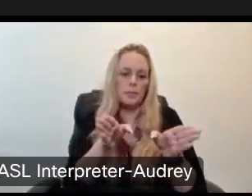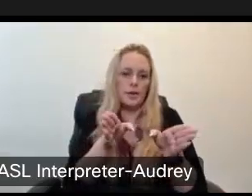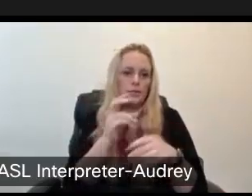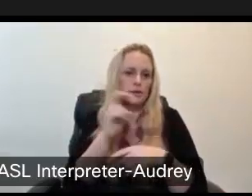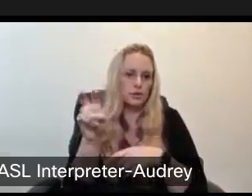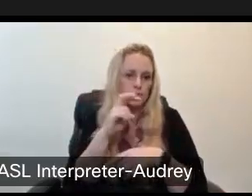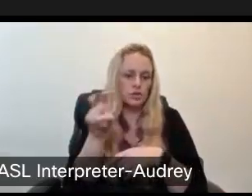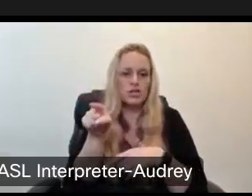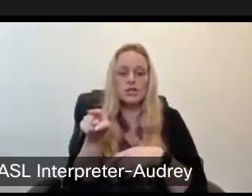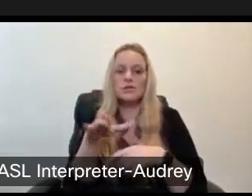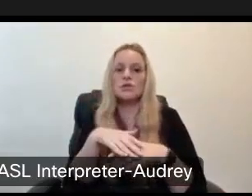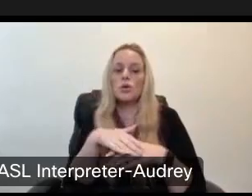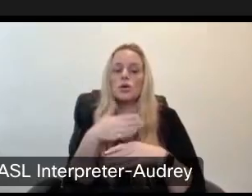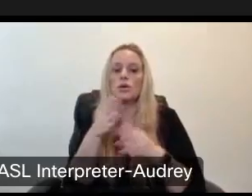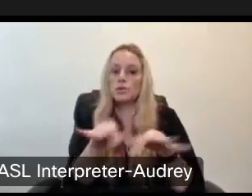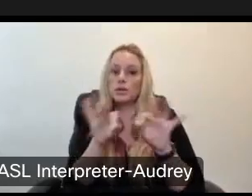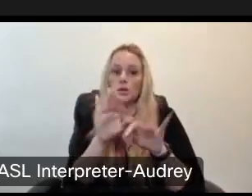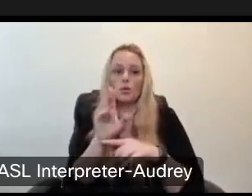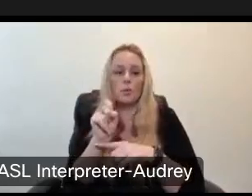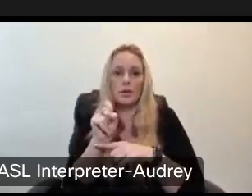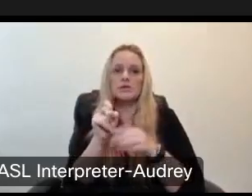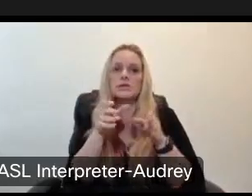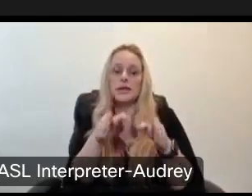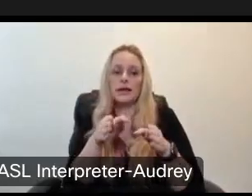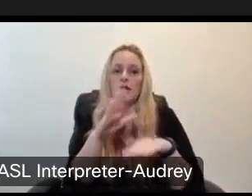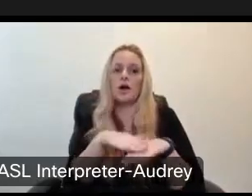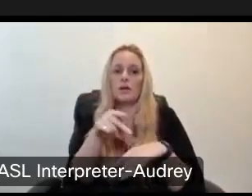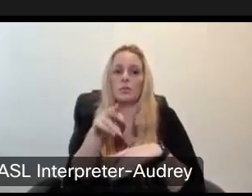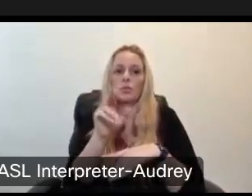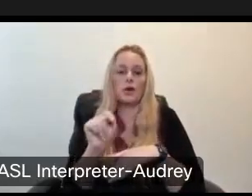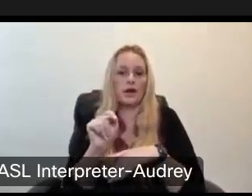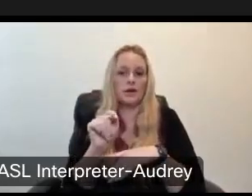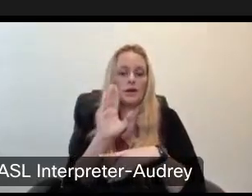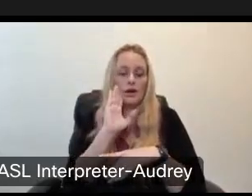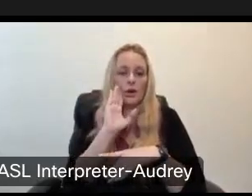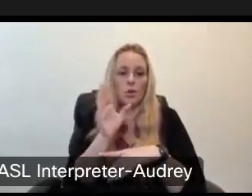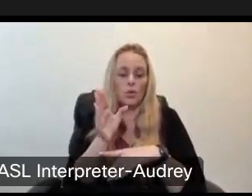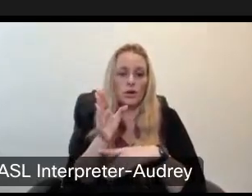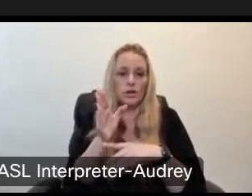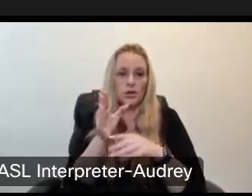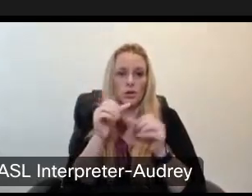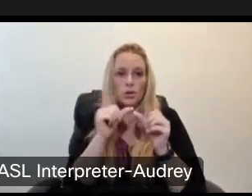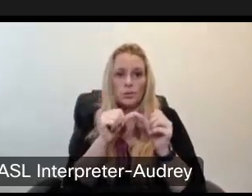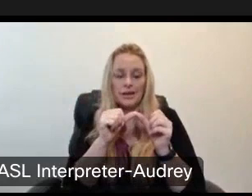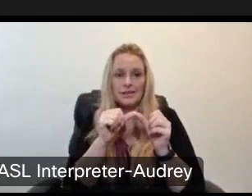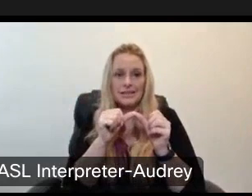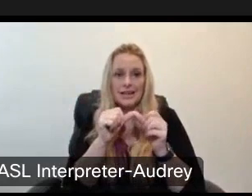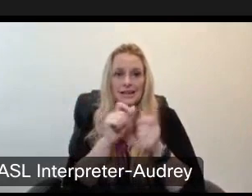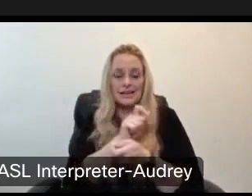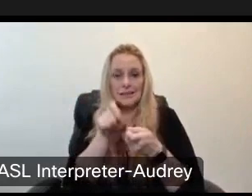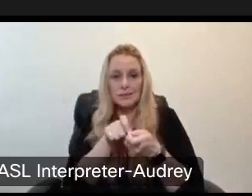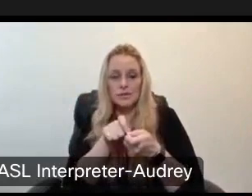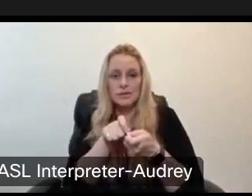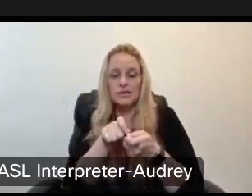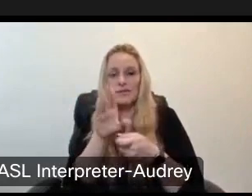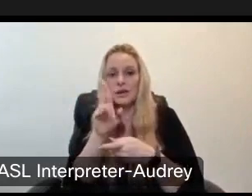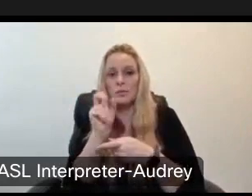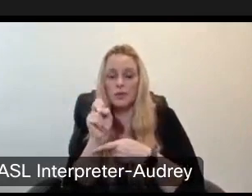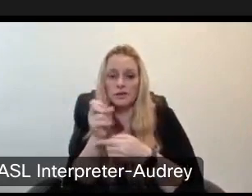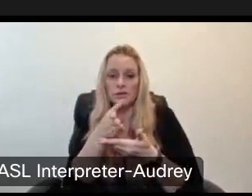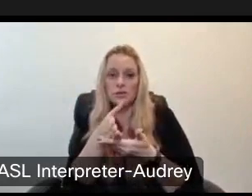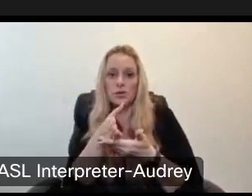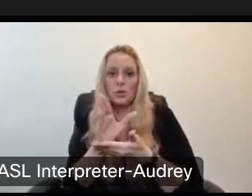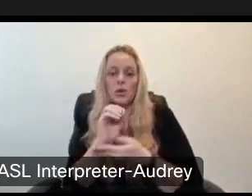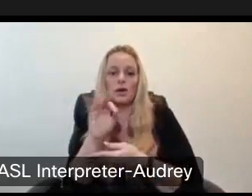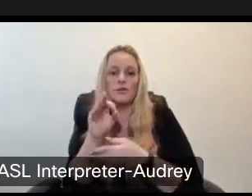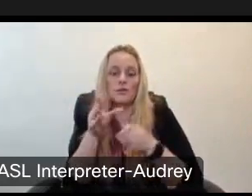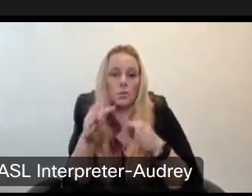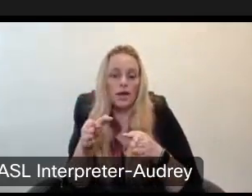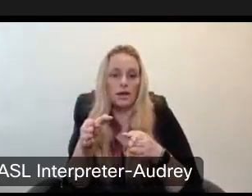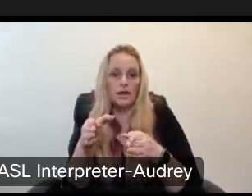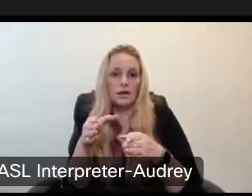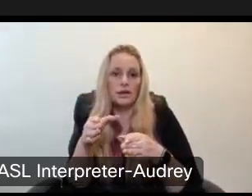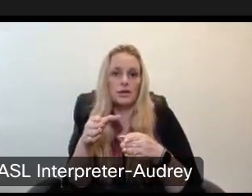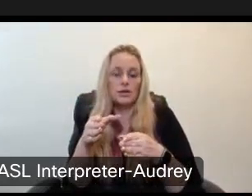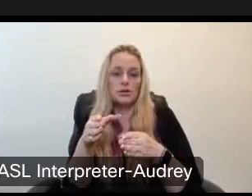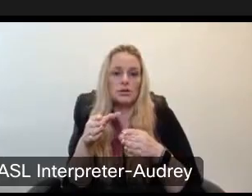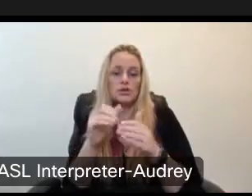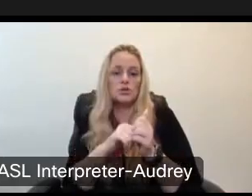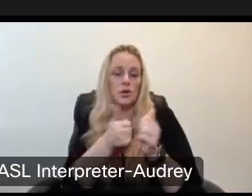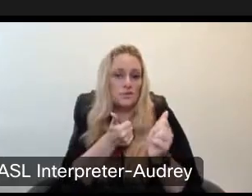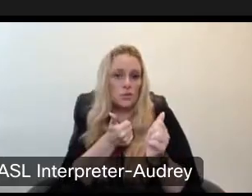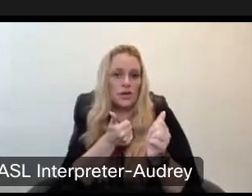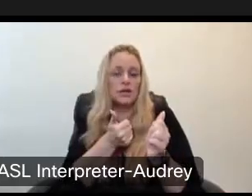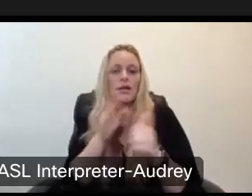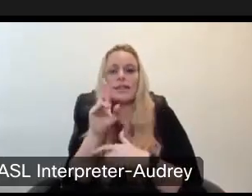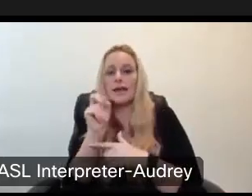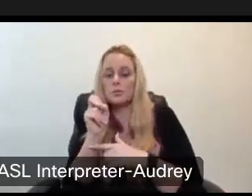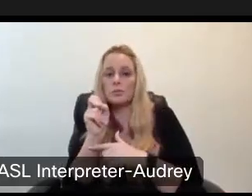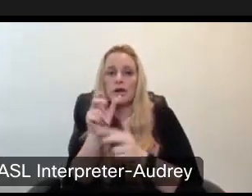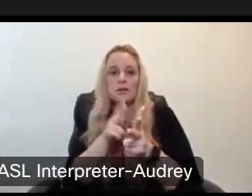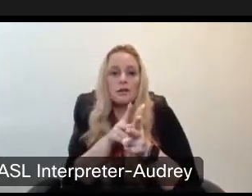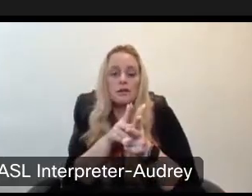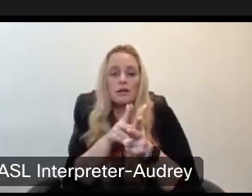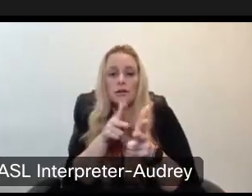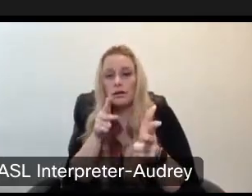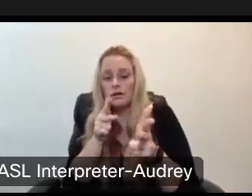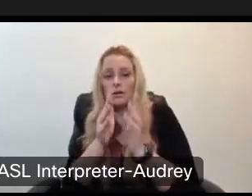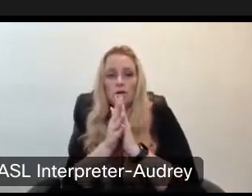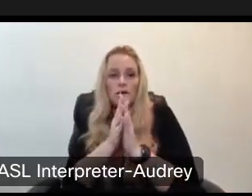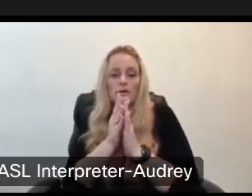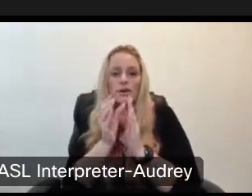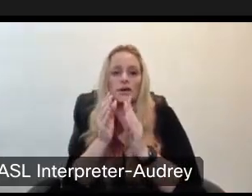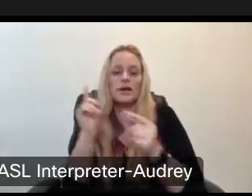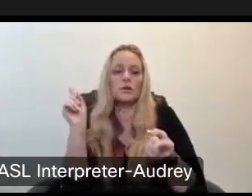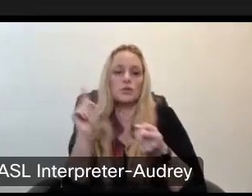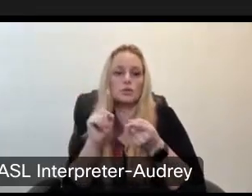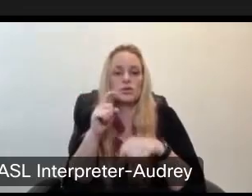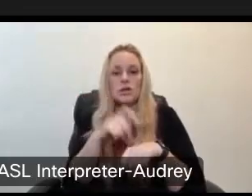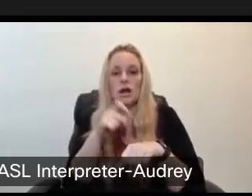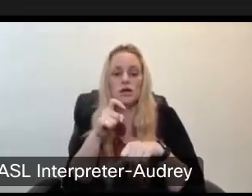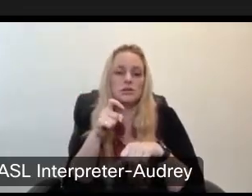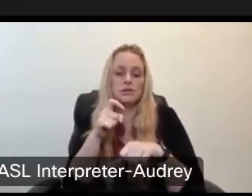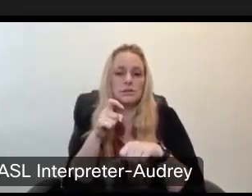Will you maintain even through lane closures that happens to impact the bustling? Will you maintain a dedicated bus right away in the project to avoid bus congestion and and you know reducing on time performance and reliability?